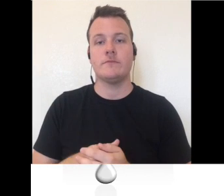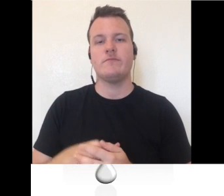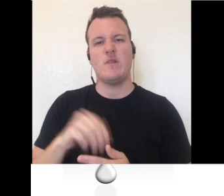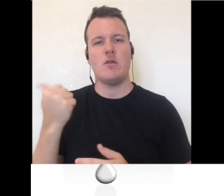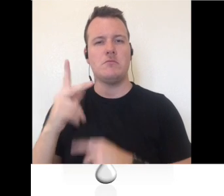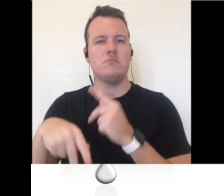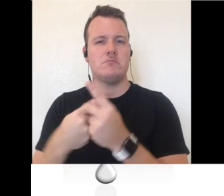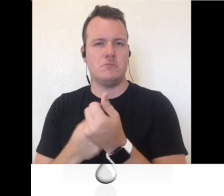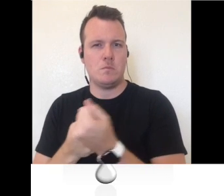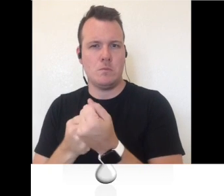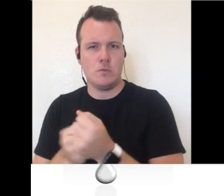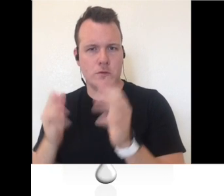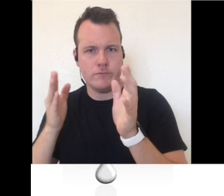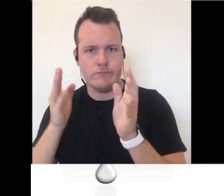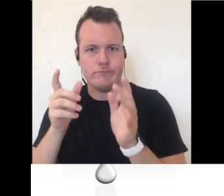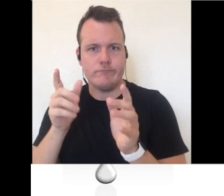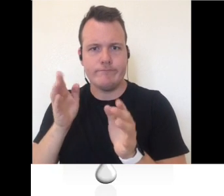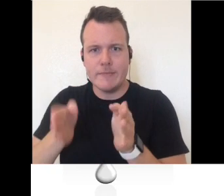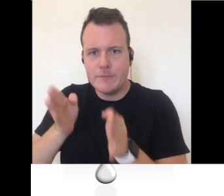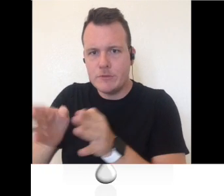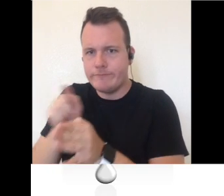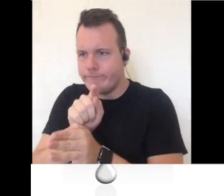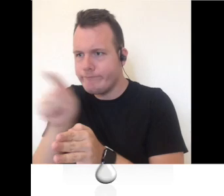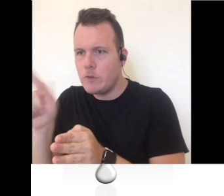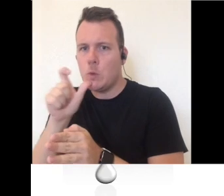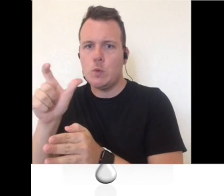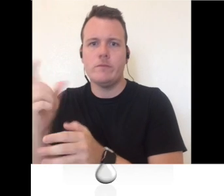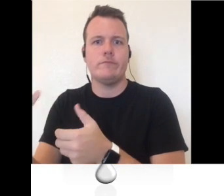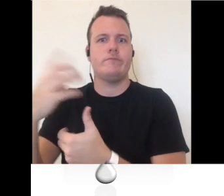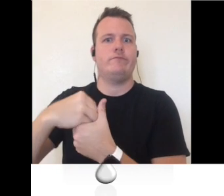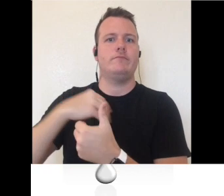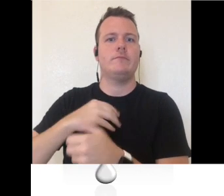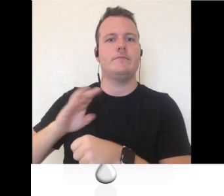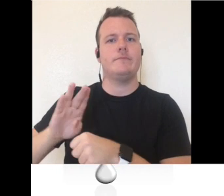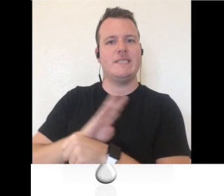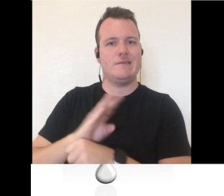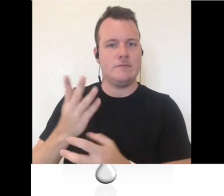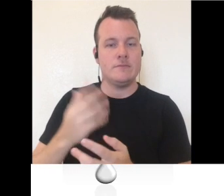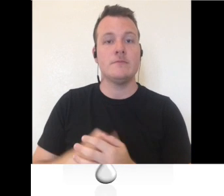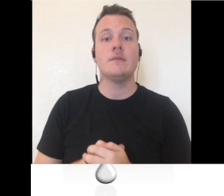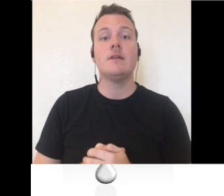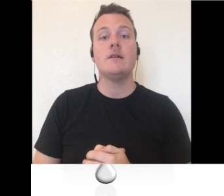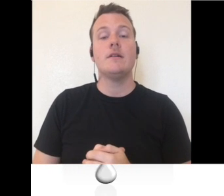also maybe bankers, and other kinds of supporting people that might be part of